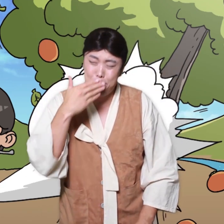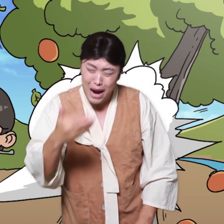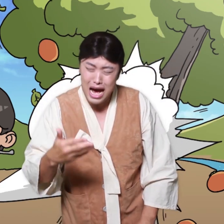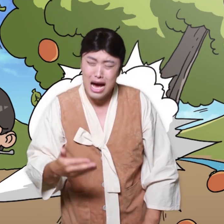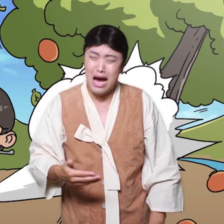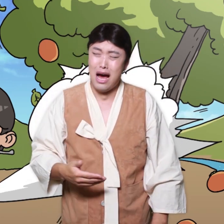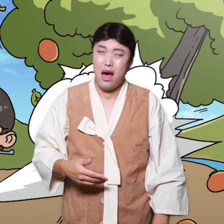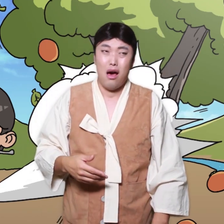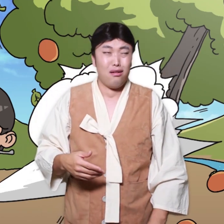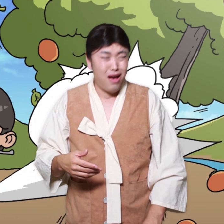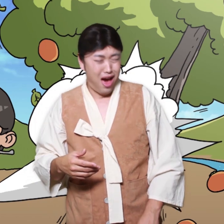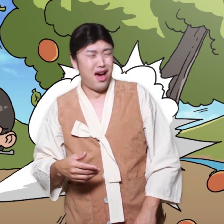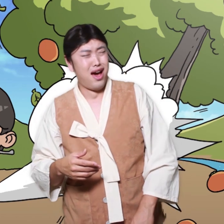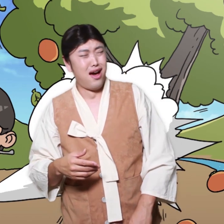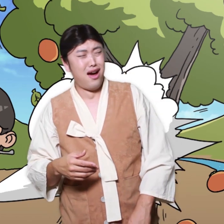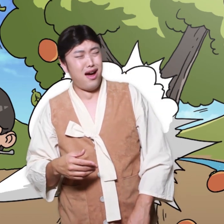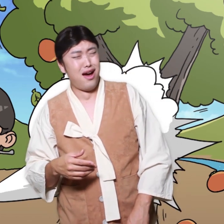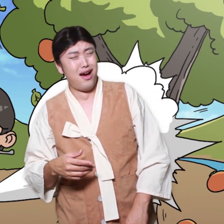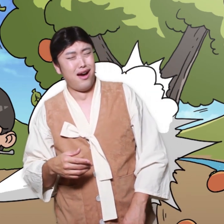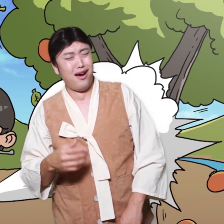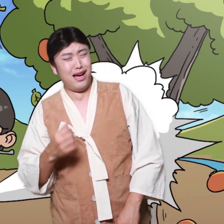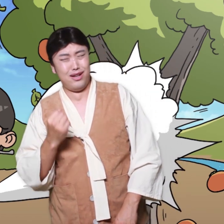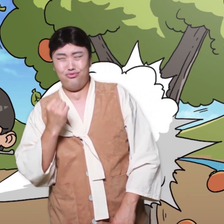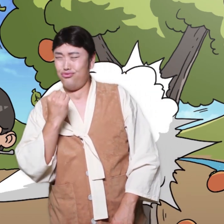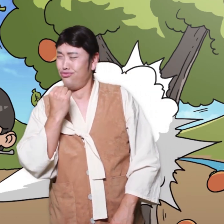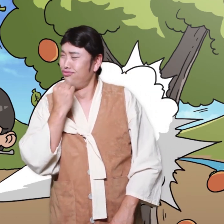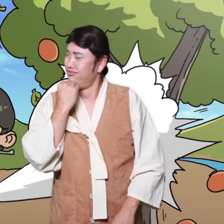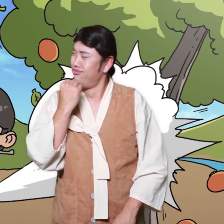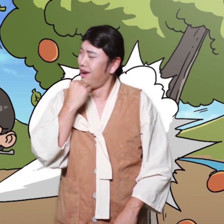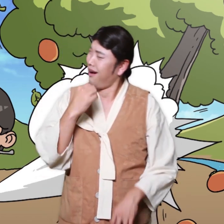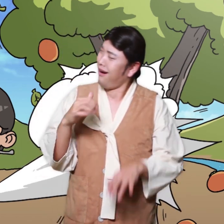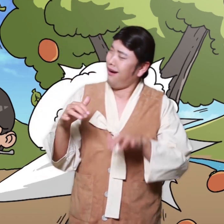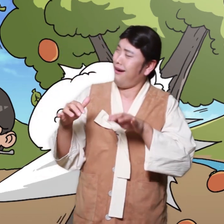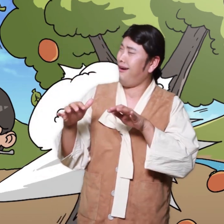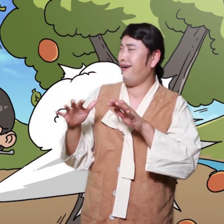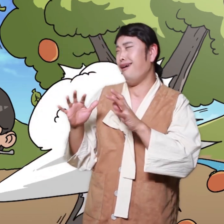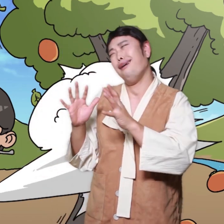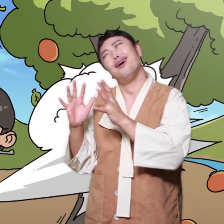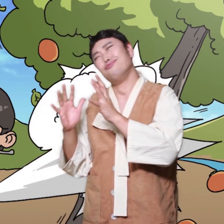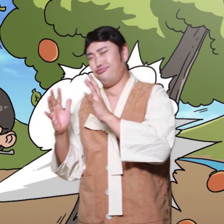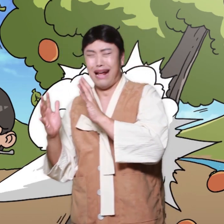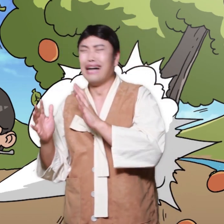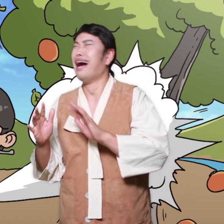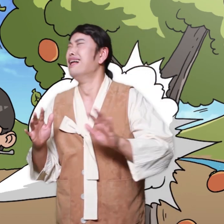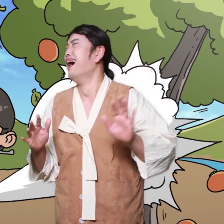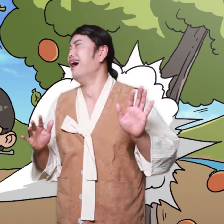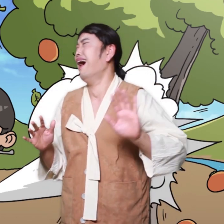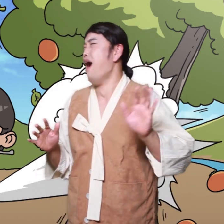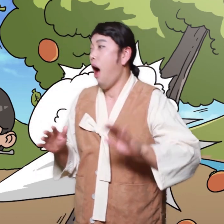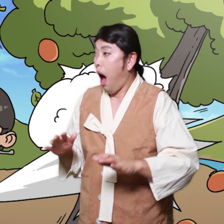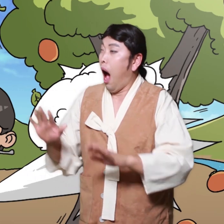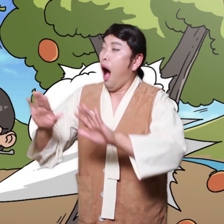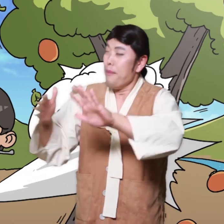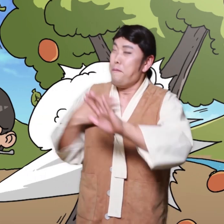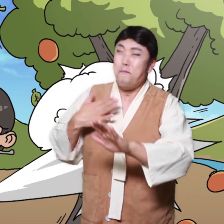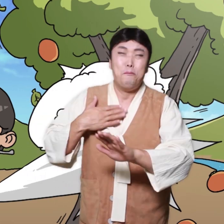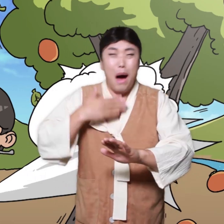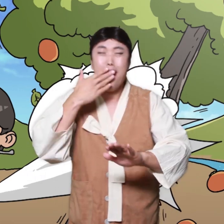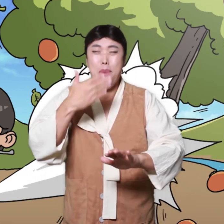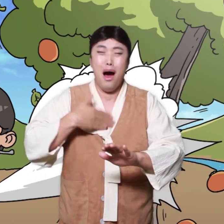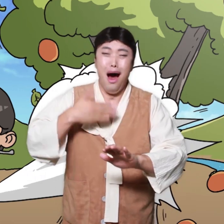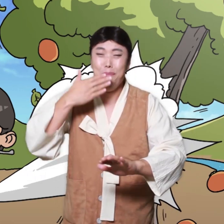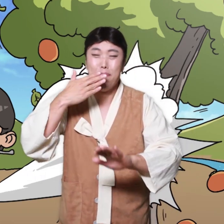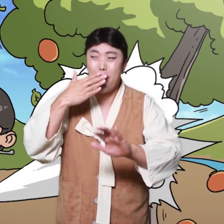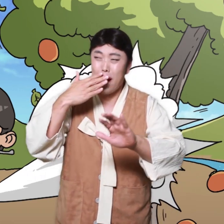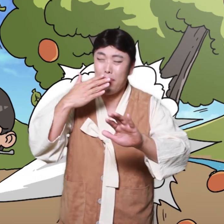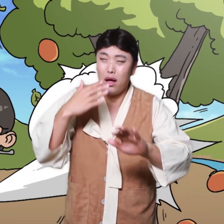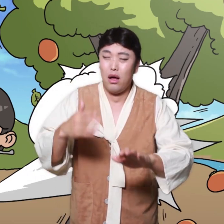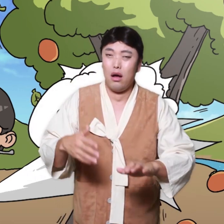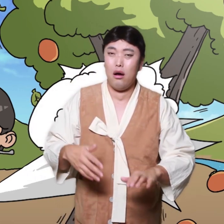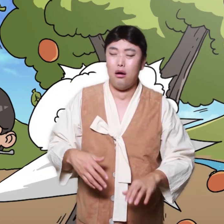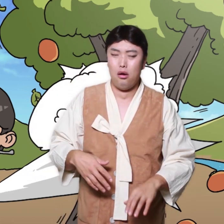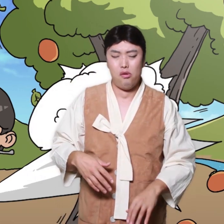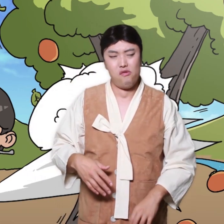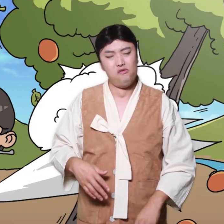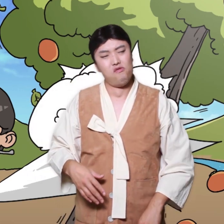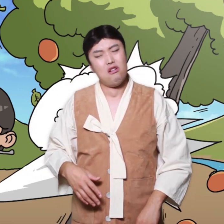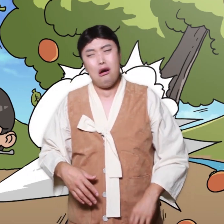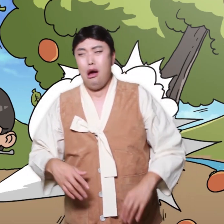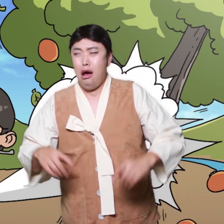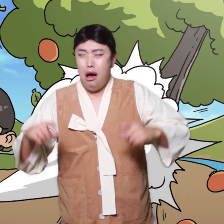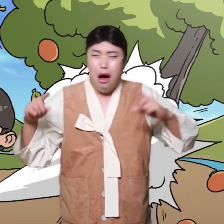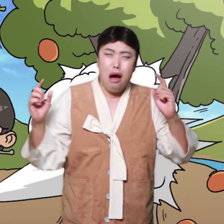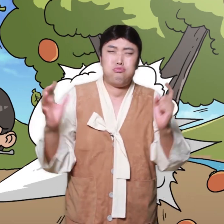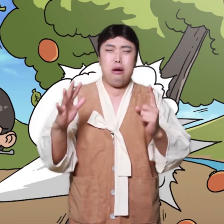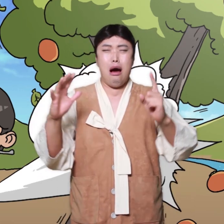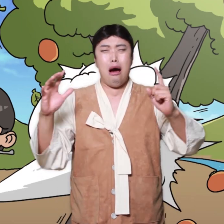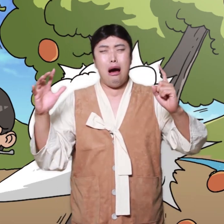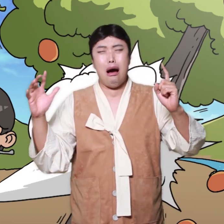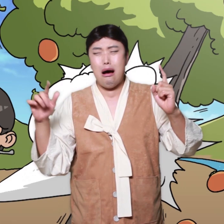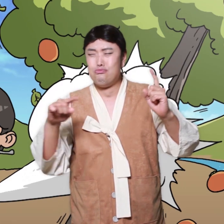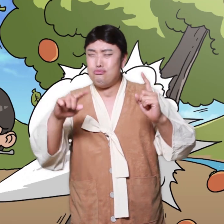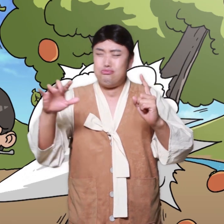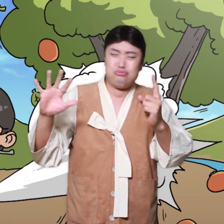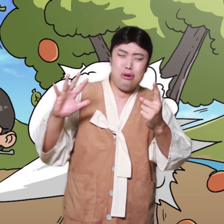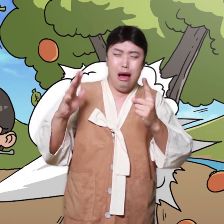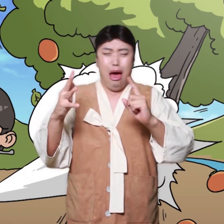Then a man said among the people.